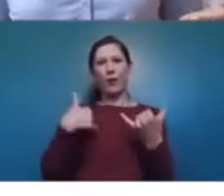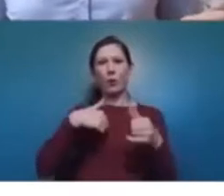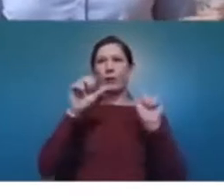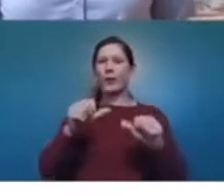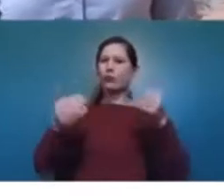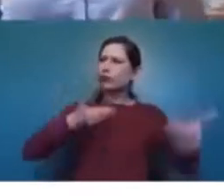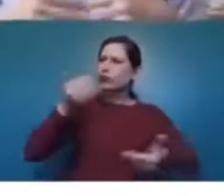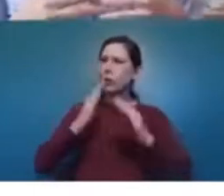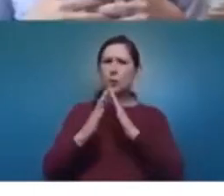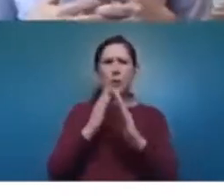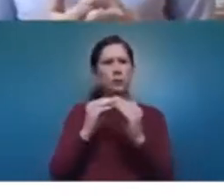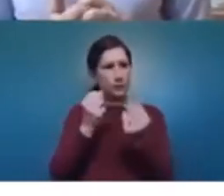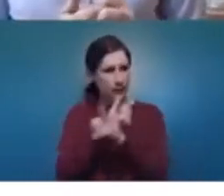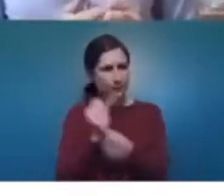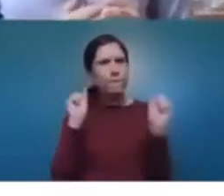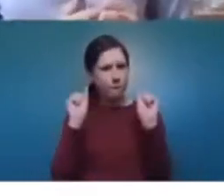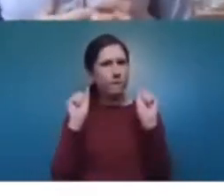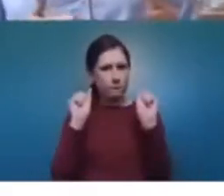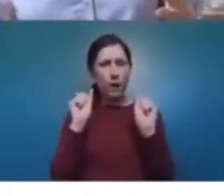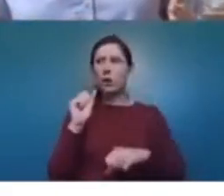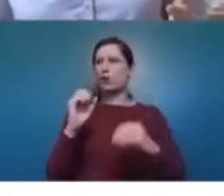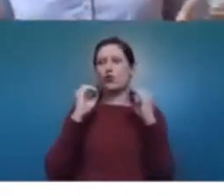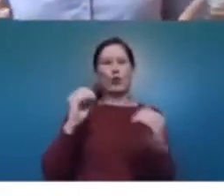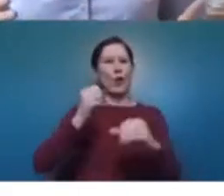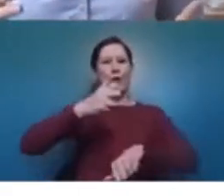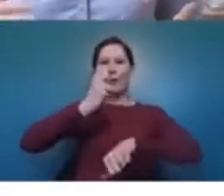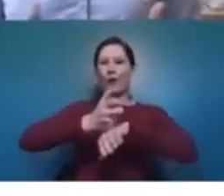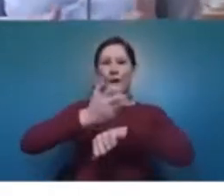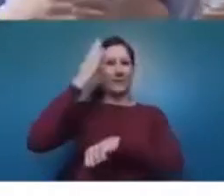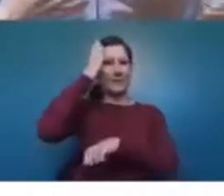community along on this journey with us, no hard hat required,